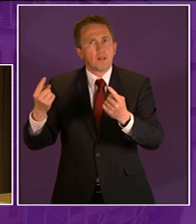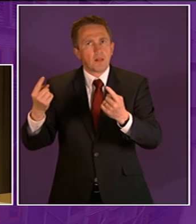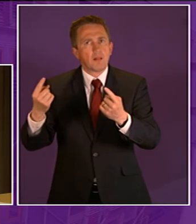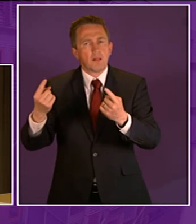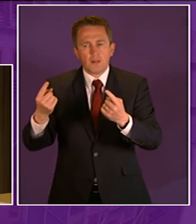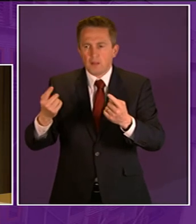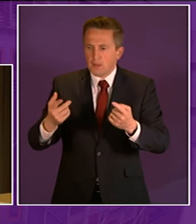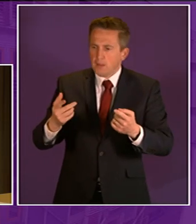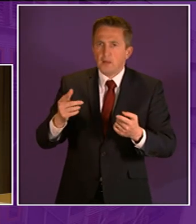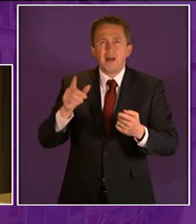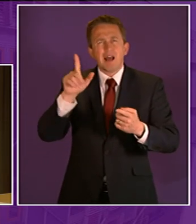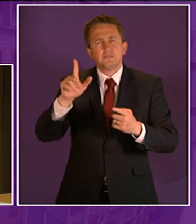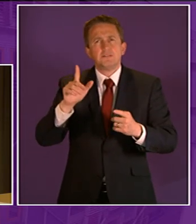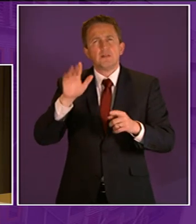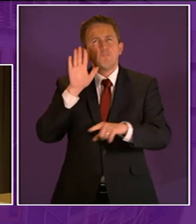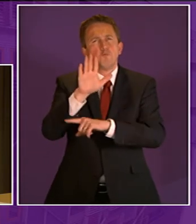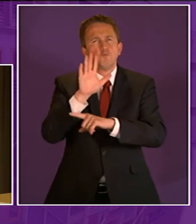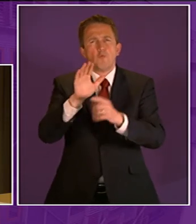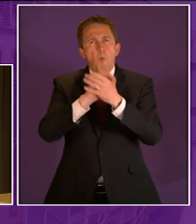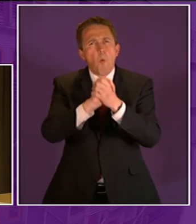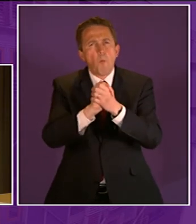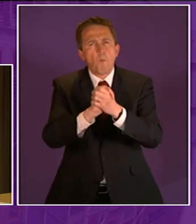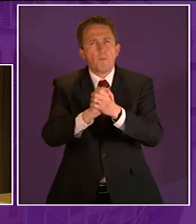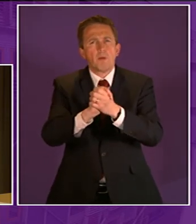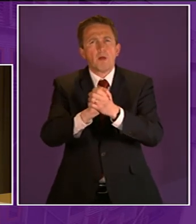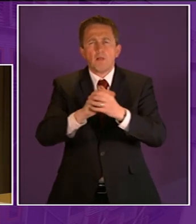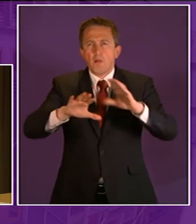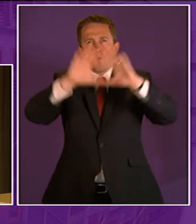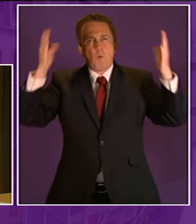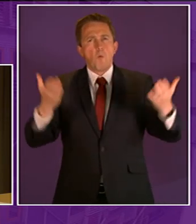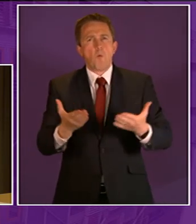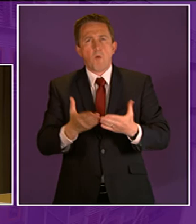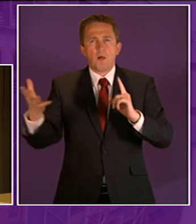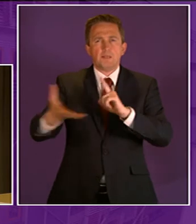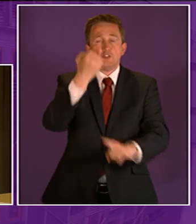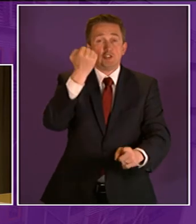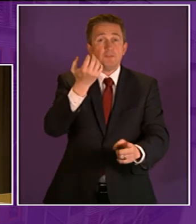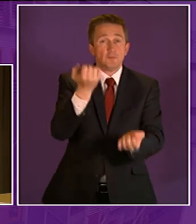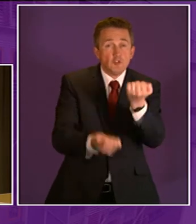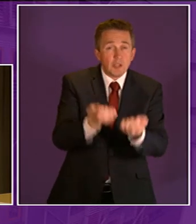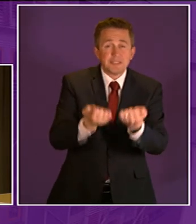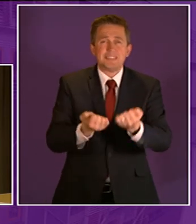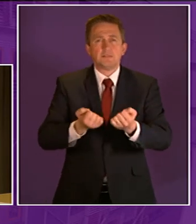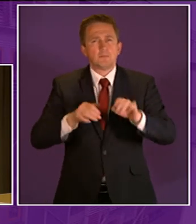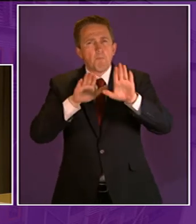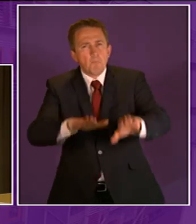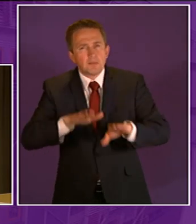all nations to actively pursue justice, mercy and equality.